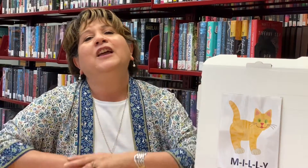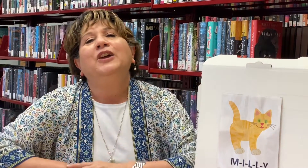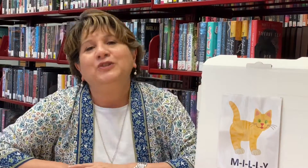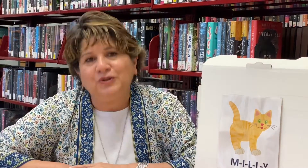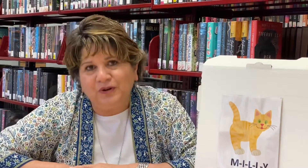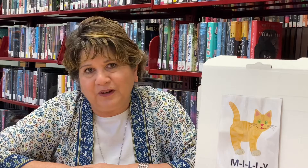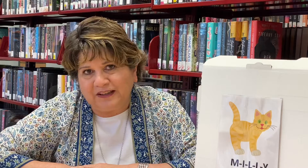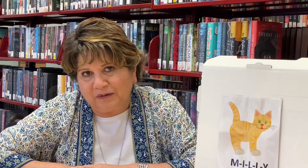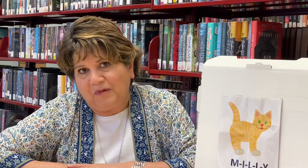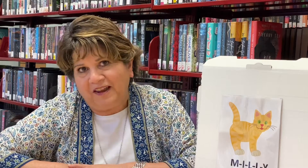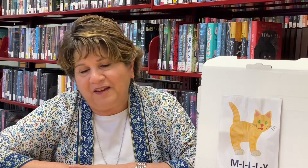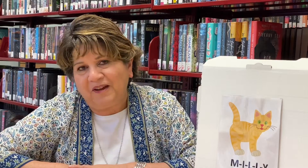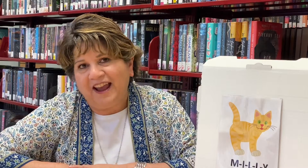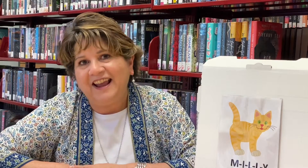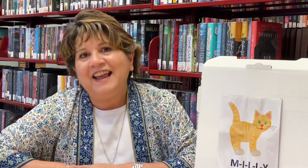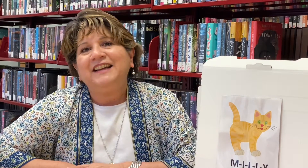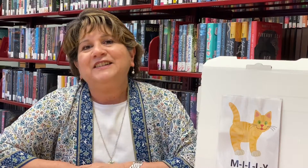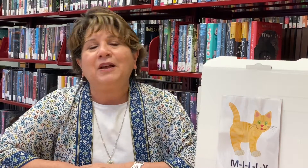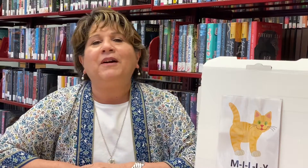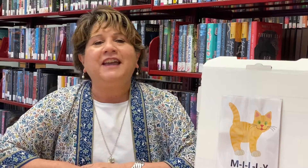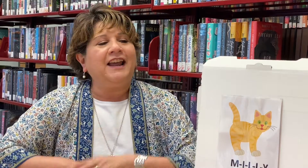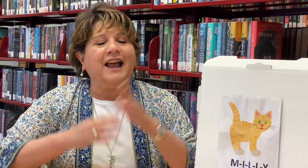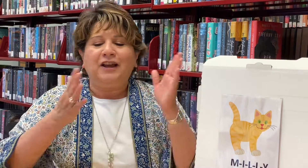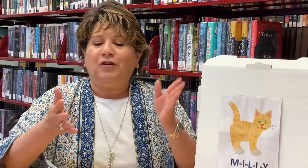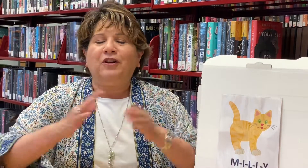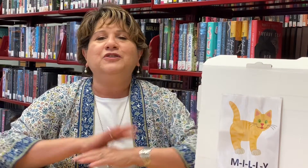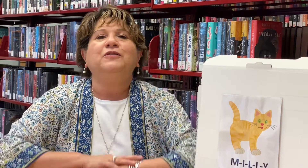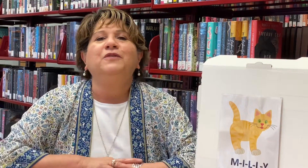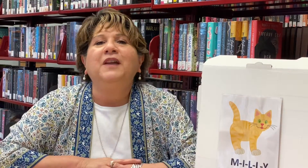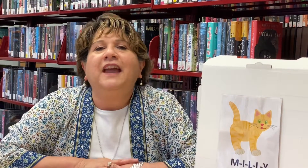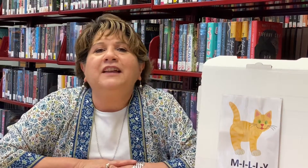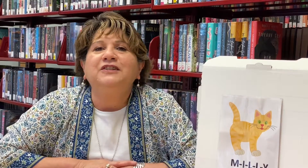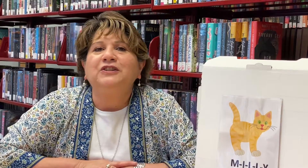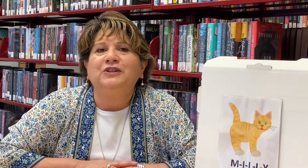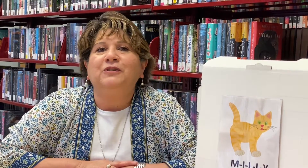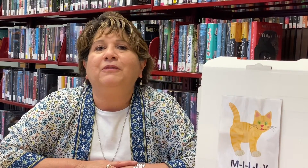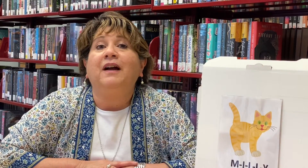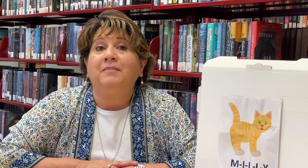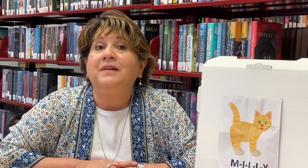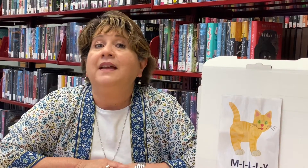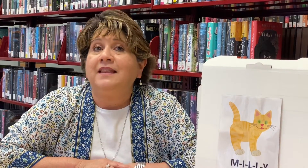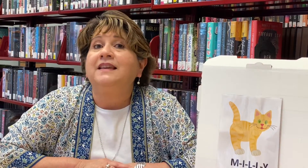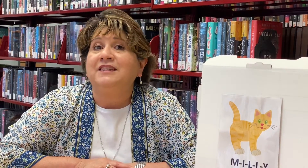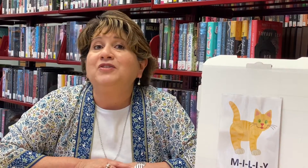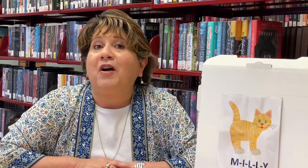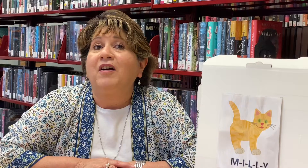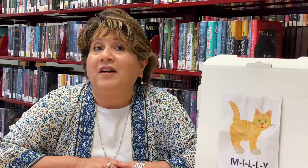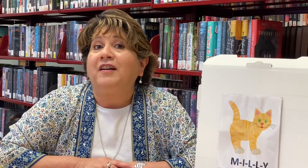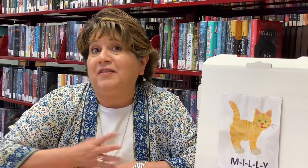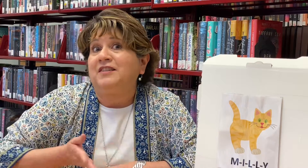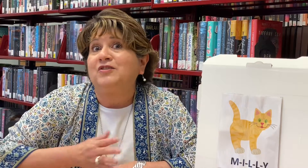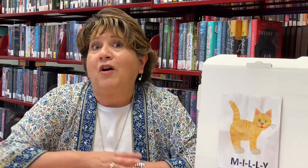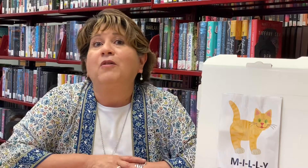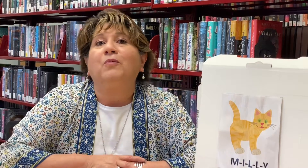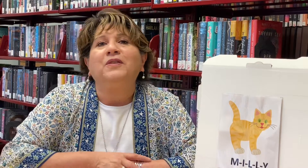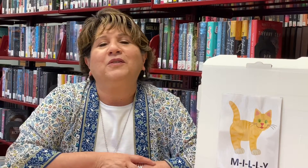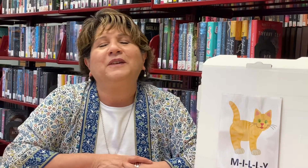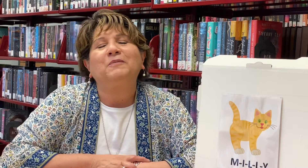to your little one. So again, I encourage you if you can to do these songs or this song with your little one.